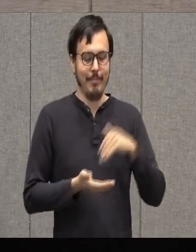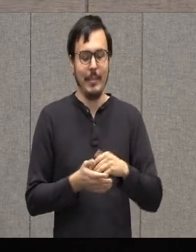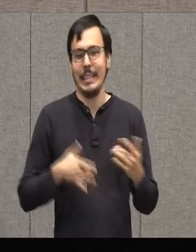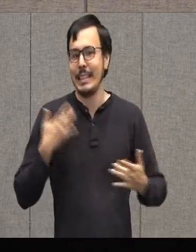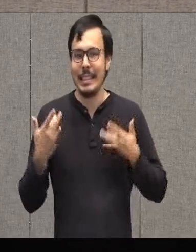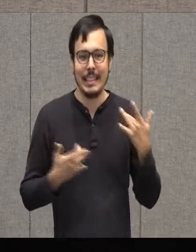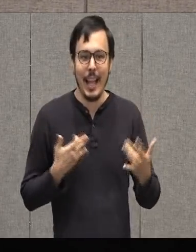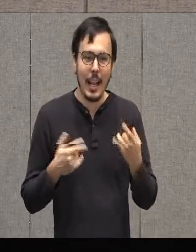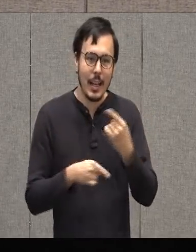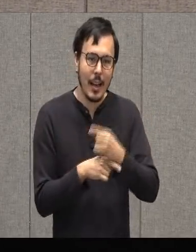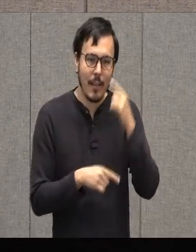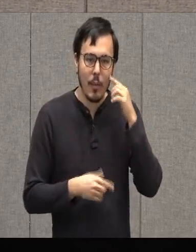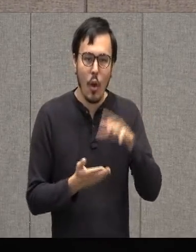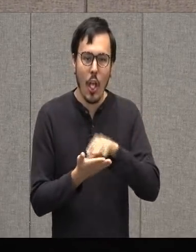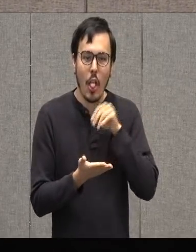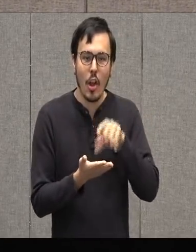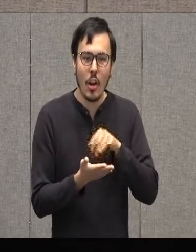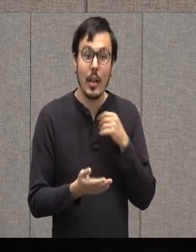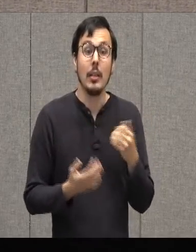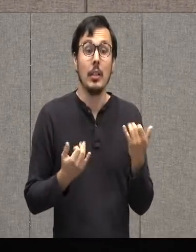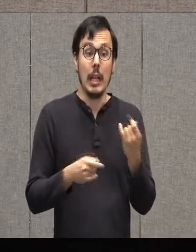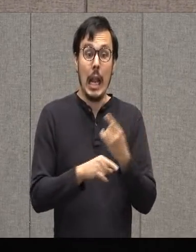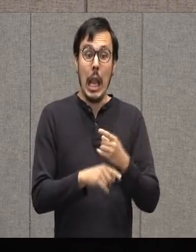Today I'm gonna be sharing with you a number of the day.